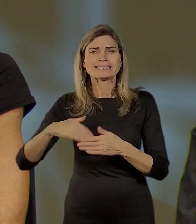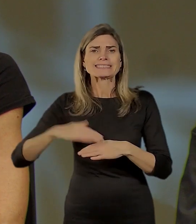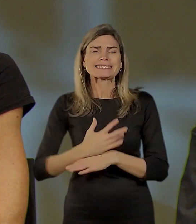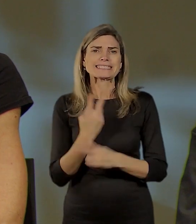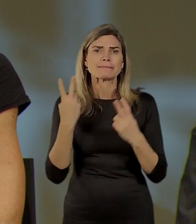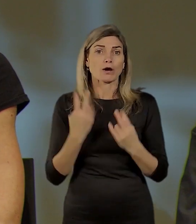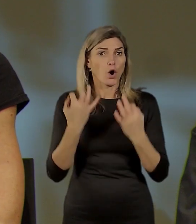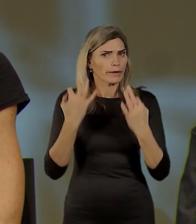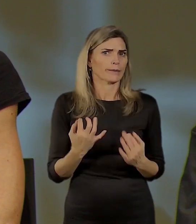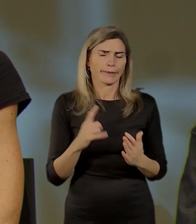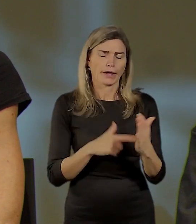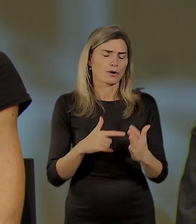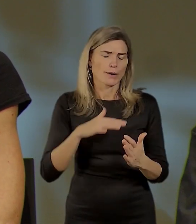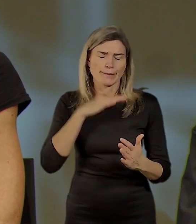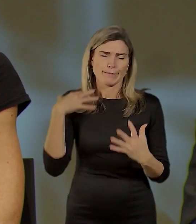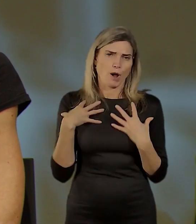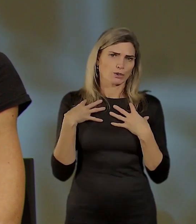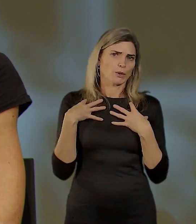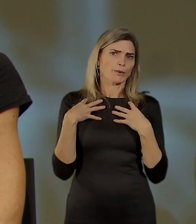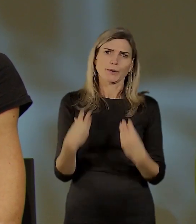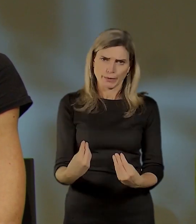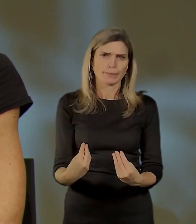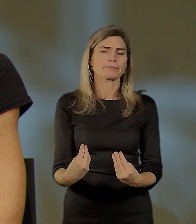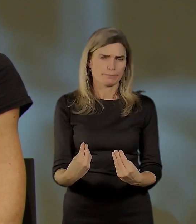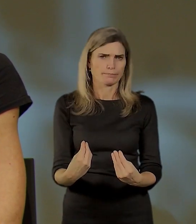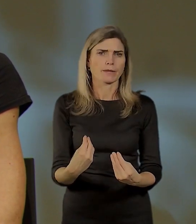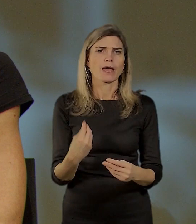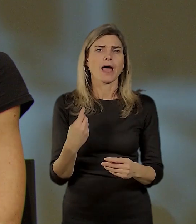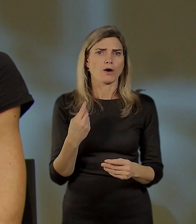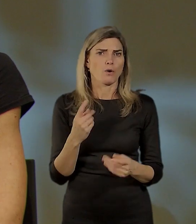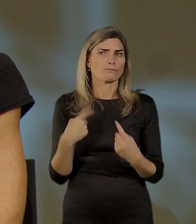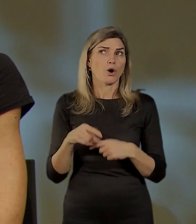Here, Skanska is lucky that in the entire area